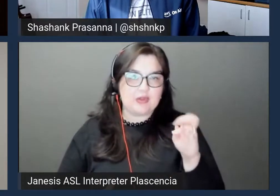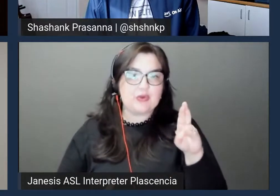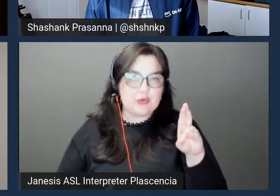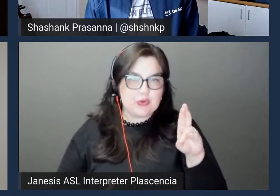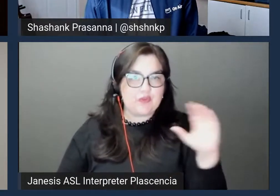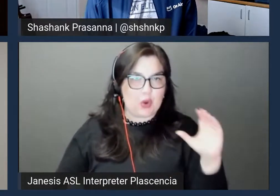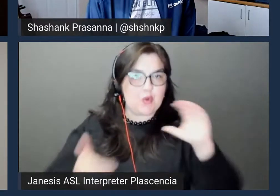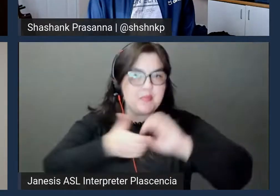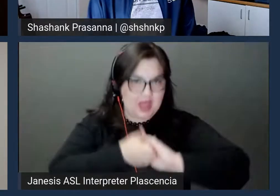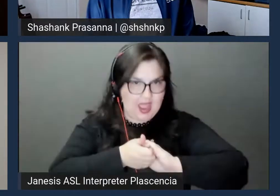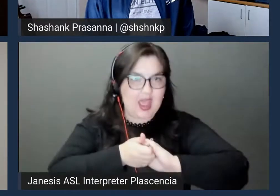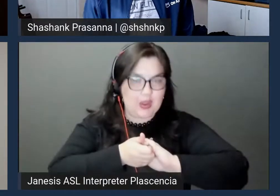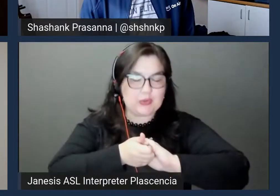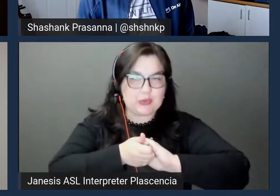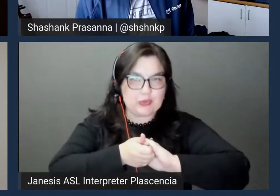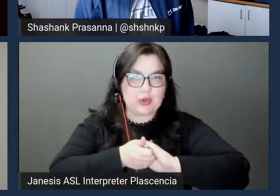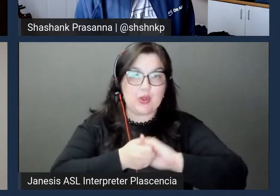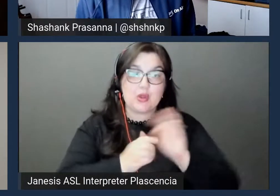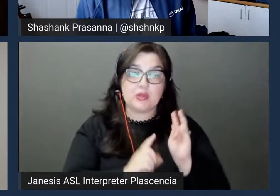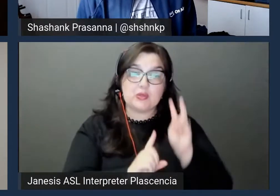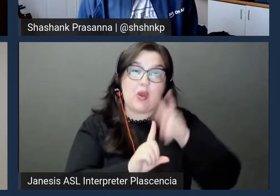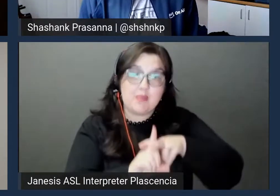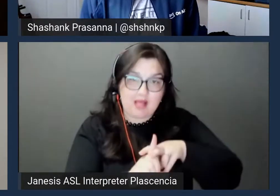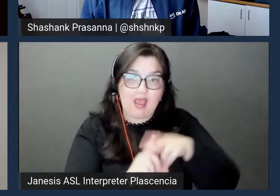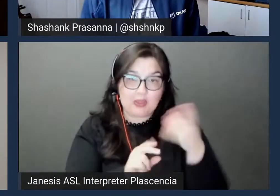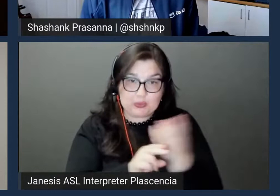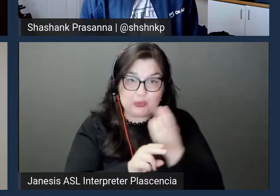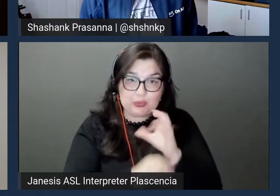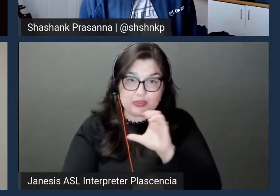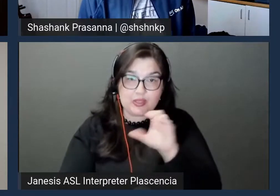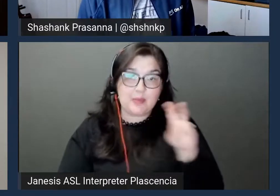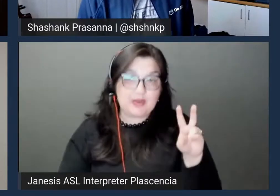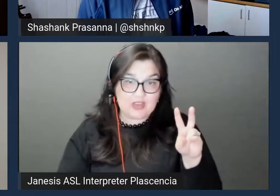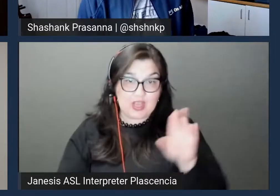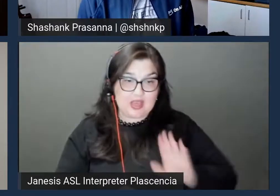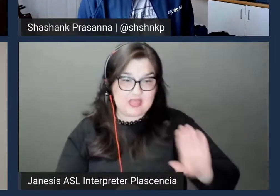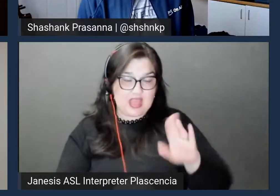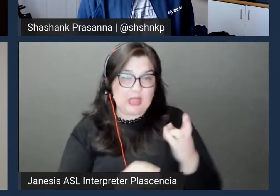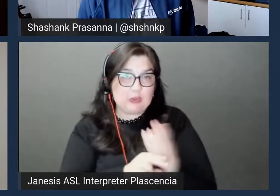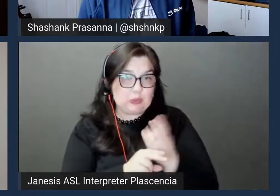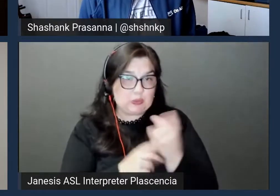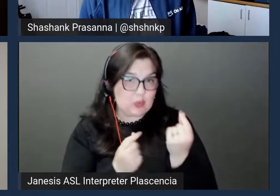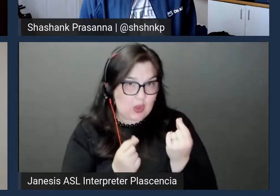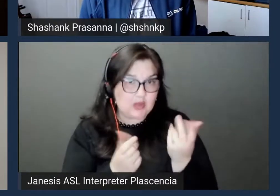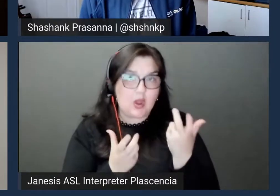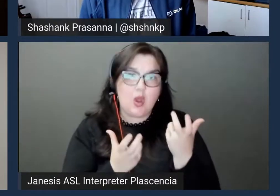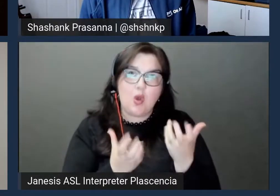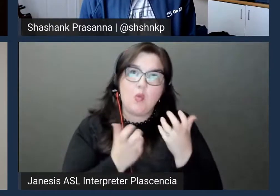one of our partners, to apply computer vision. Their use case is that they want to optimize ground operations